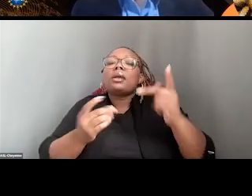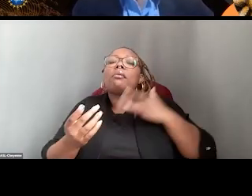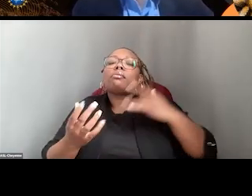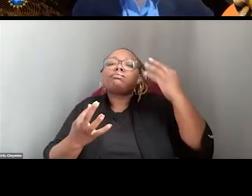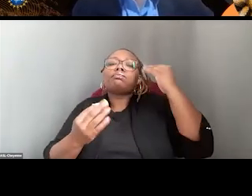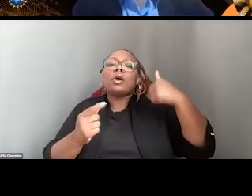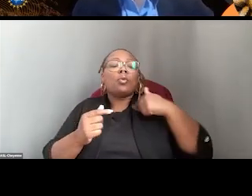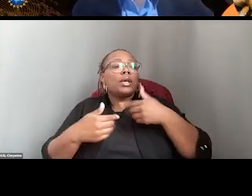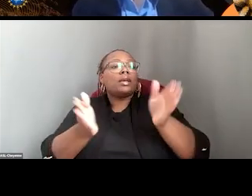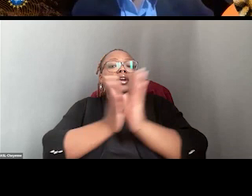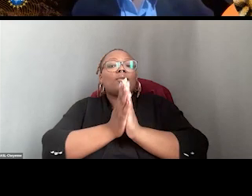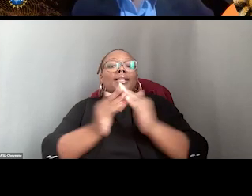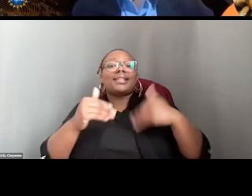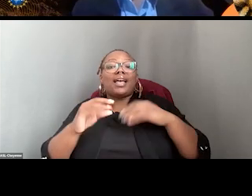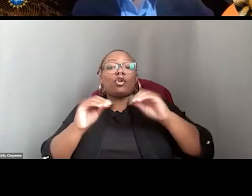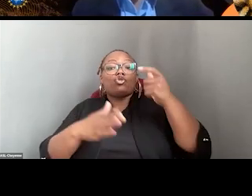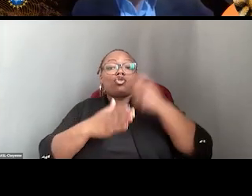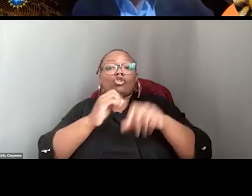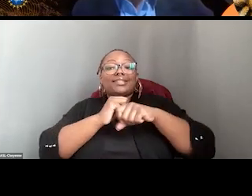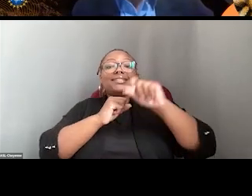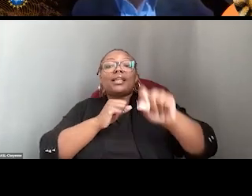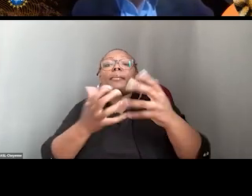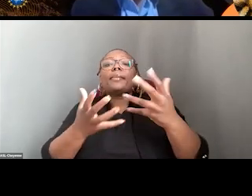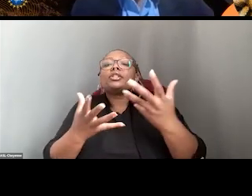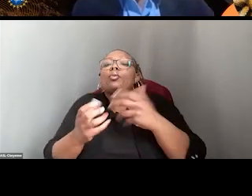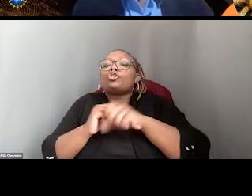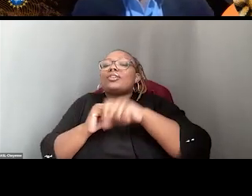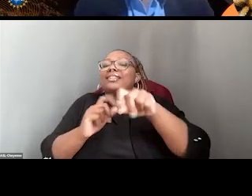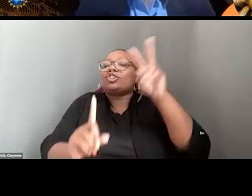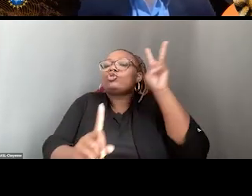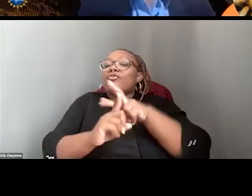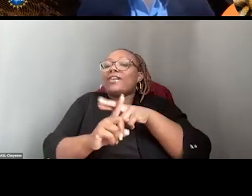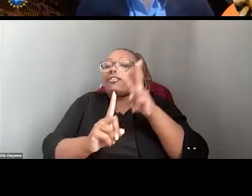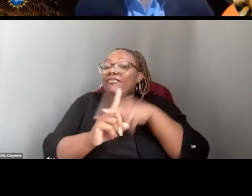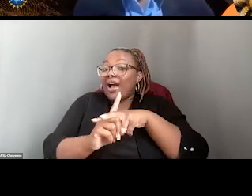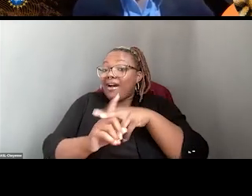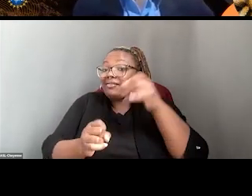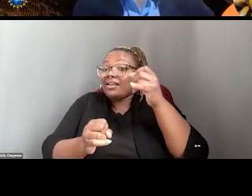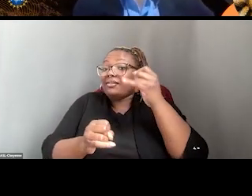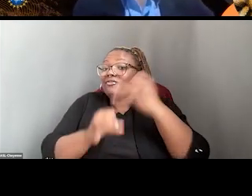because they want an extension to file their final project report. Well, the NSF isn't like the IRS.